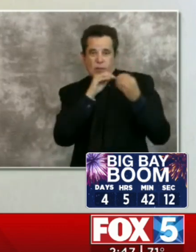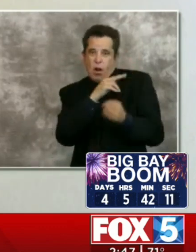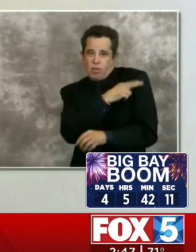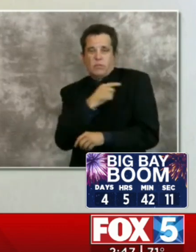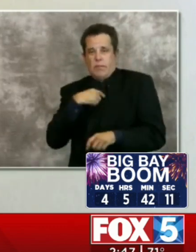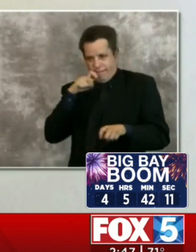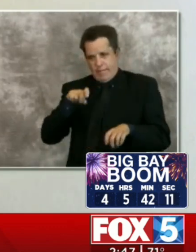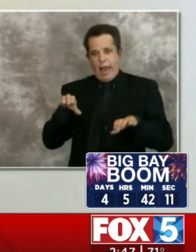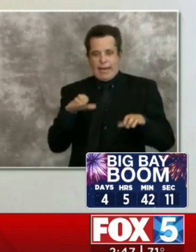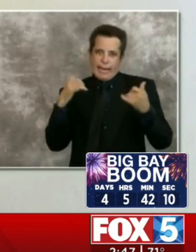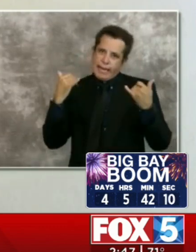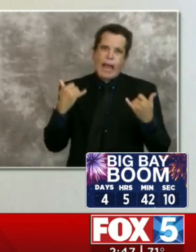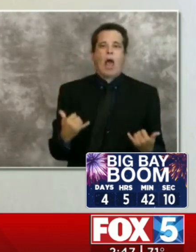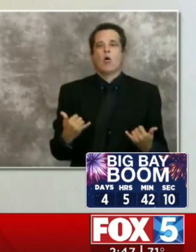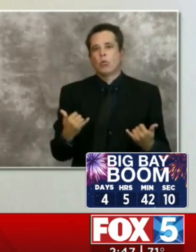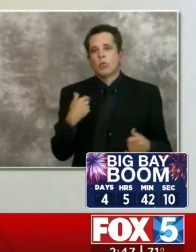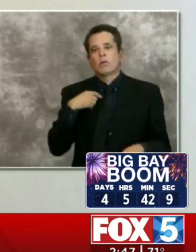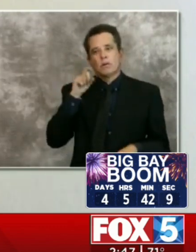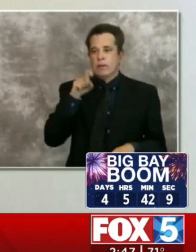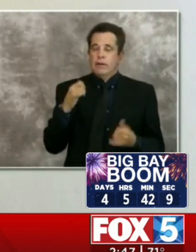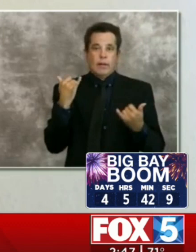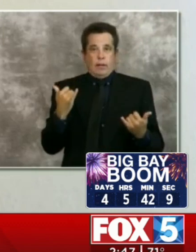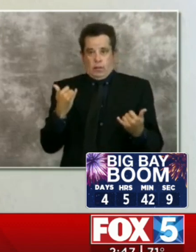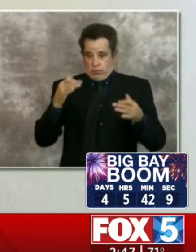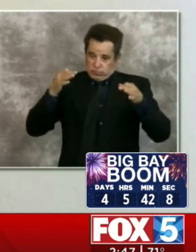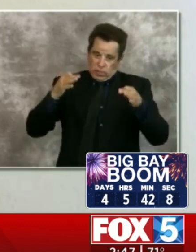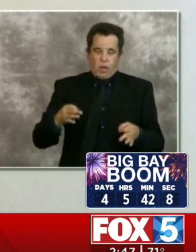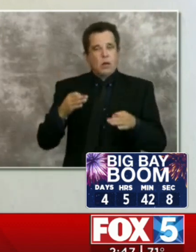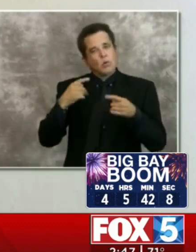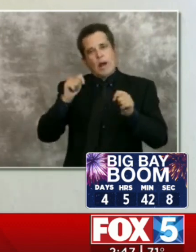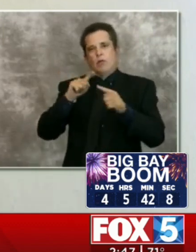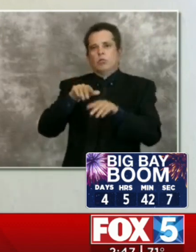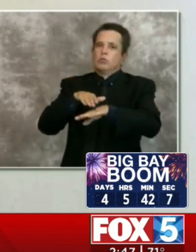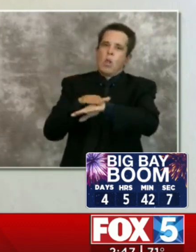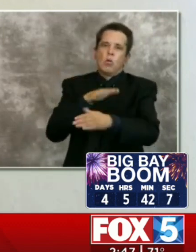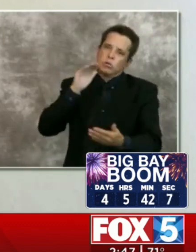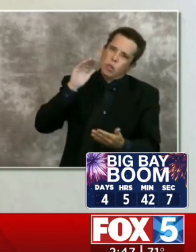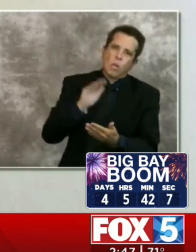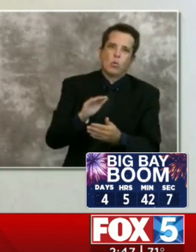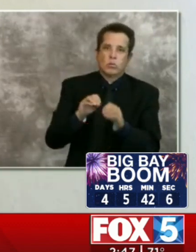PERCENTAGE OF POSITIVE AND INCREASING COMMUNITY OUTBREAKS AN INCREASE IN COVID HOPITAL VISION. WE NEED TO TAKE ACTION